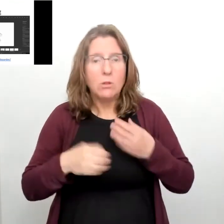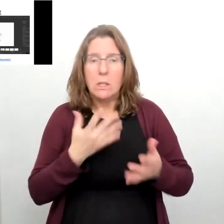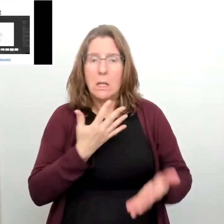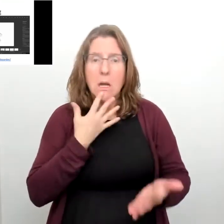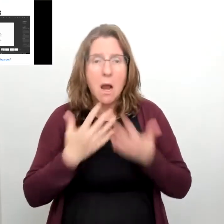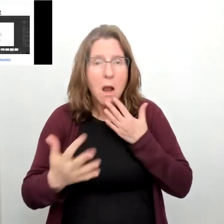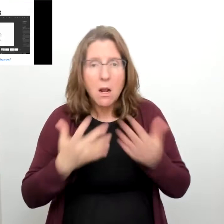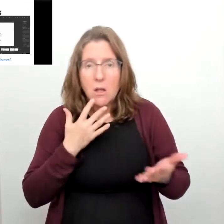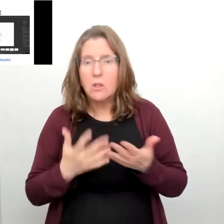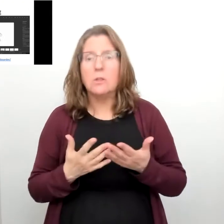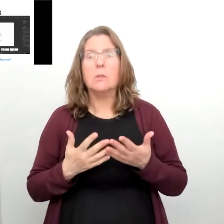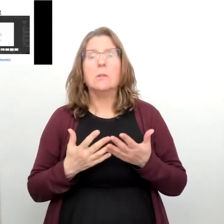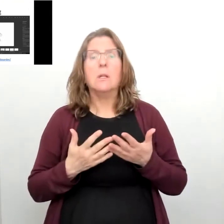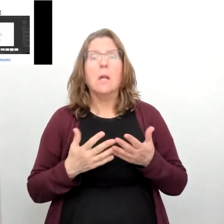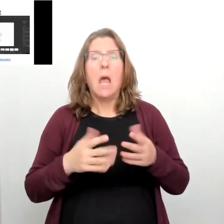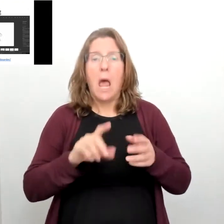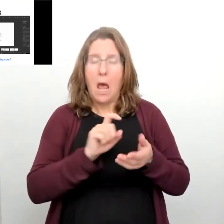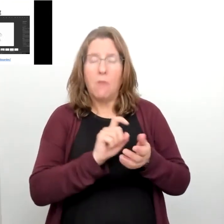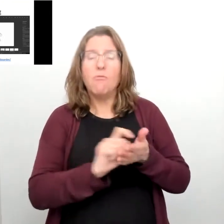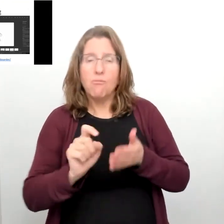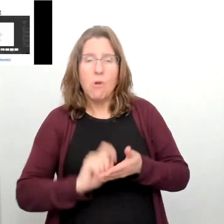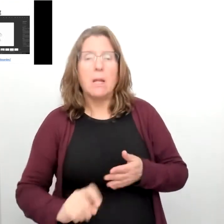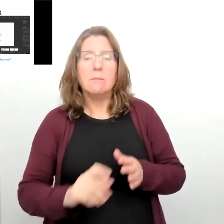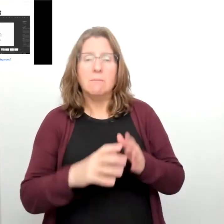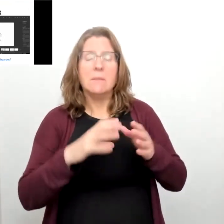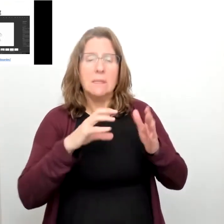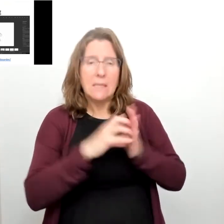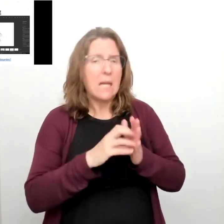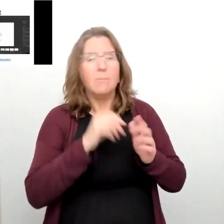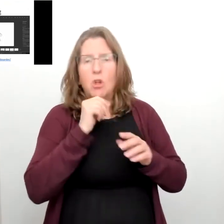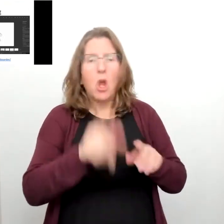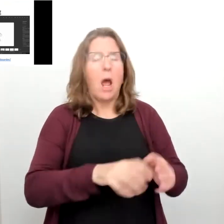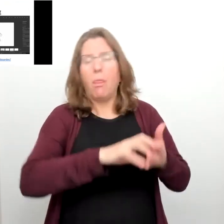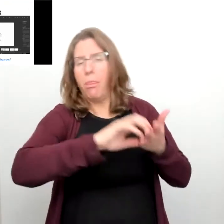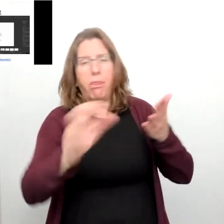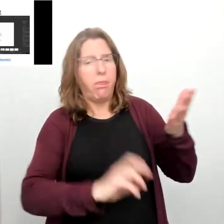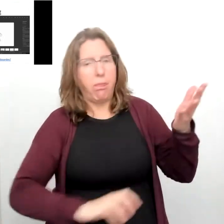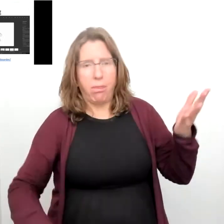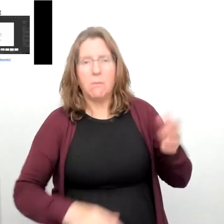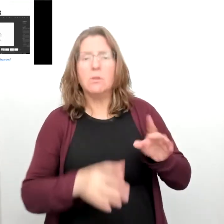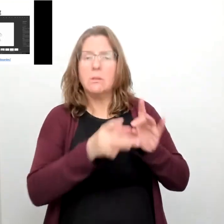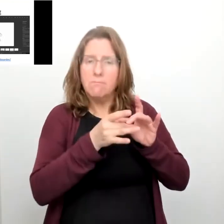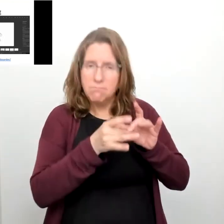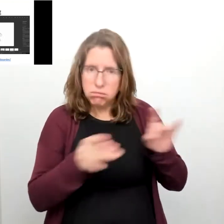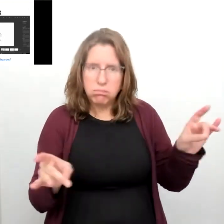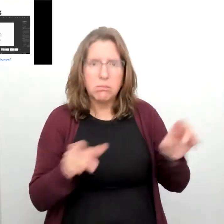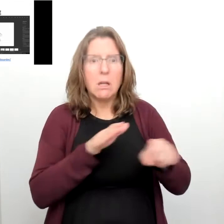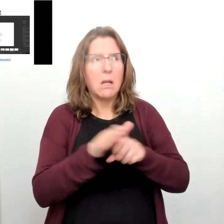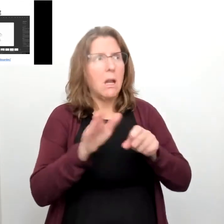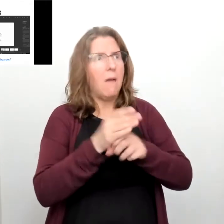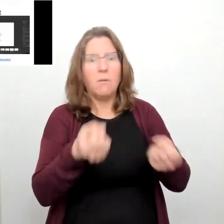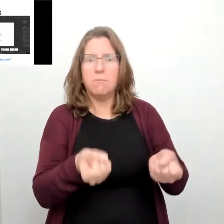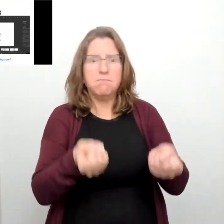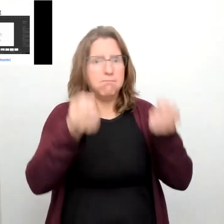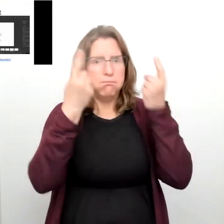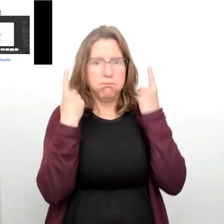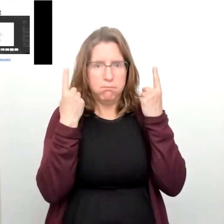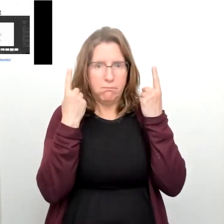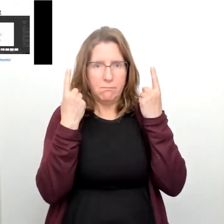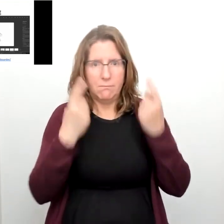The activity requires planning for emotional content, including colour and text. Not too much text. But enough to show understanding.